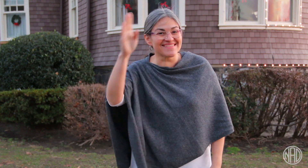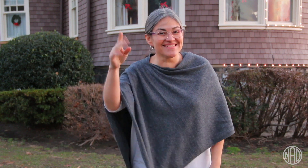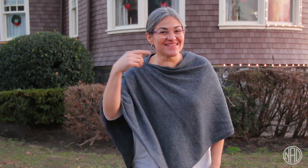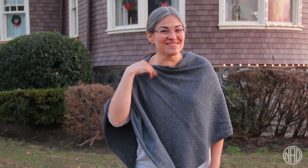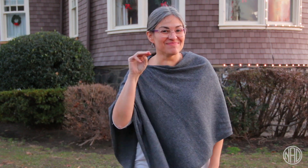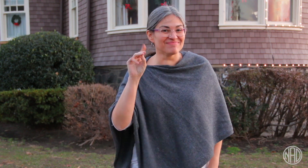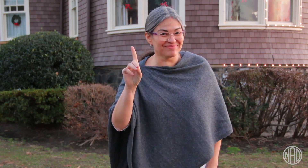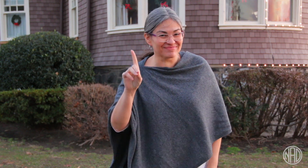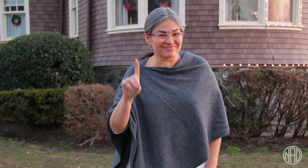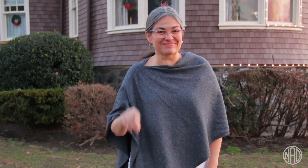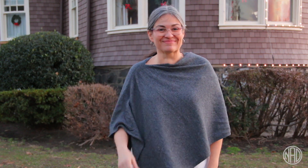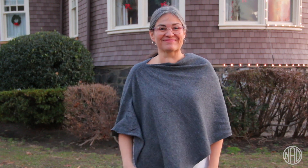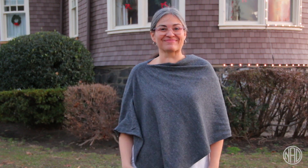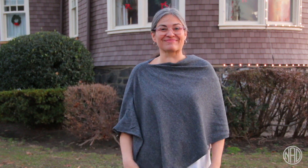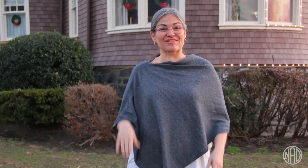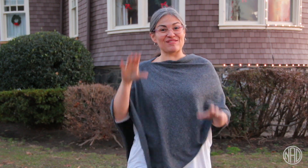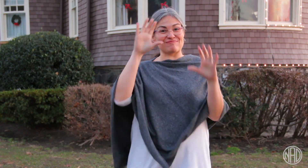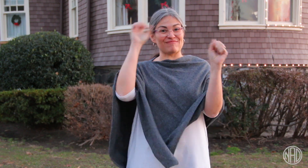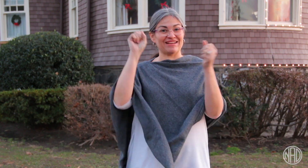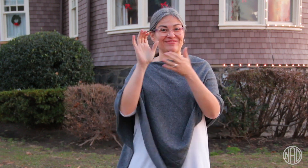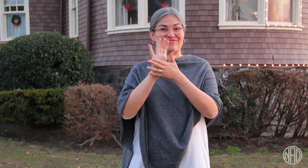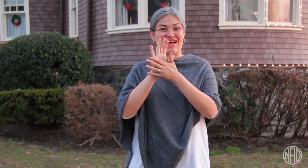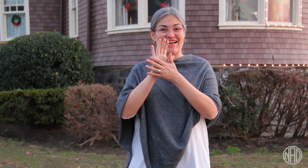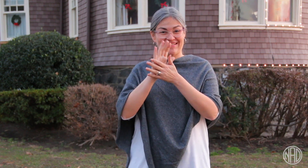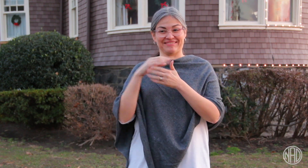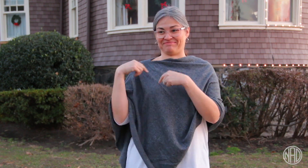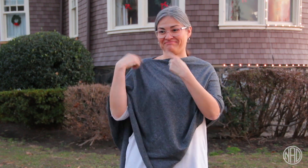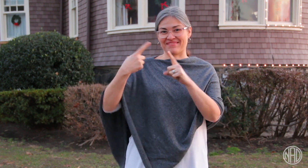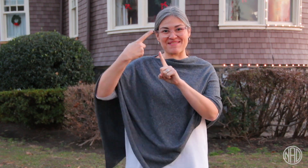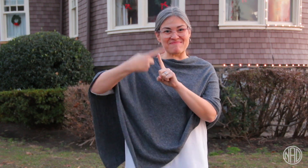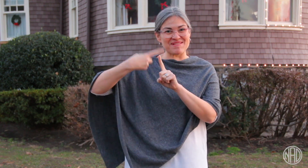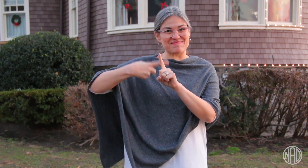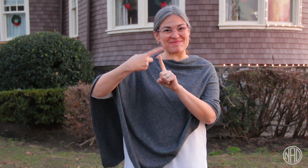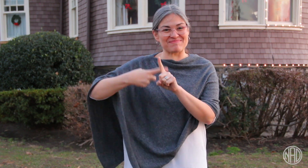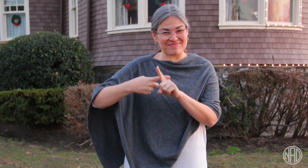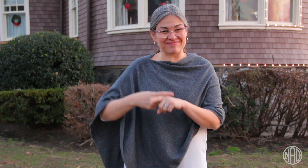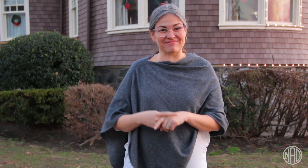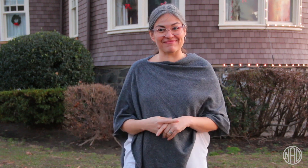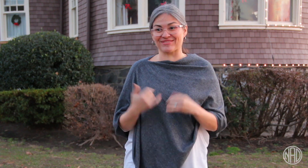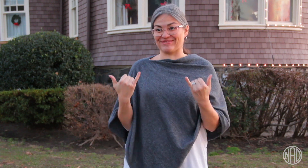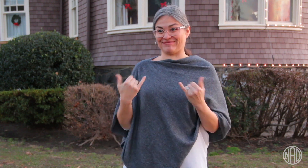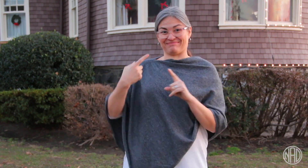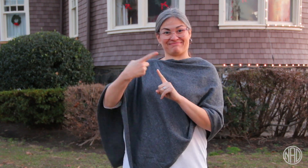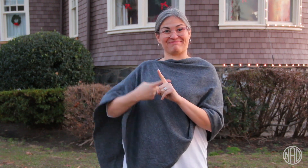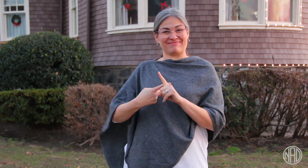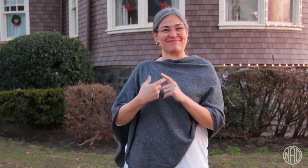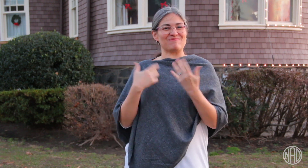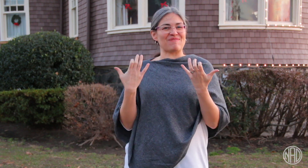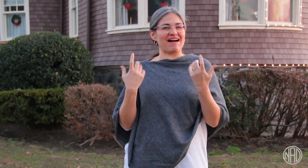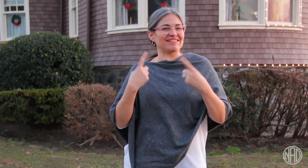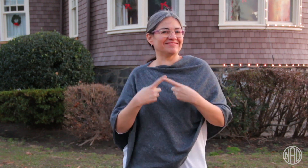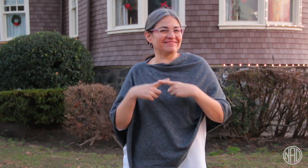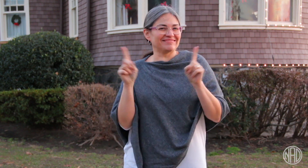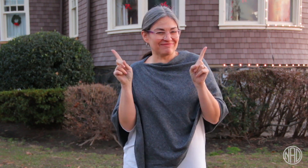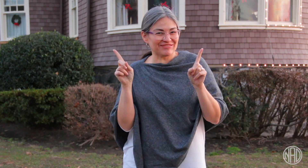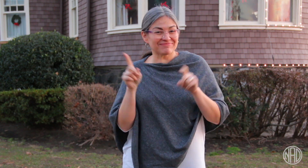Hi, I'm Melissa. Every month I do a President's video, and for this month, we are doing something different!